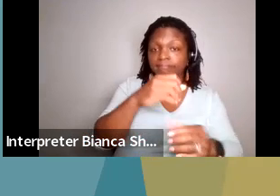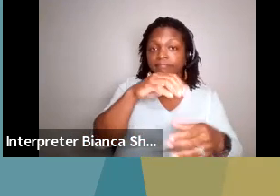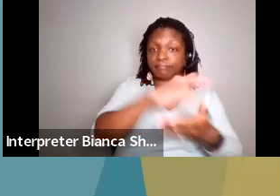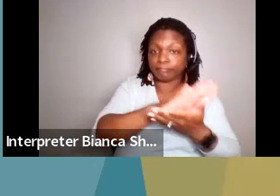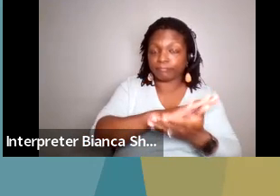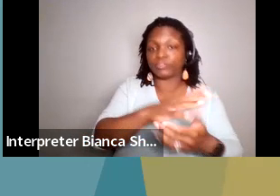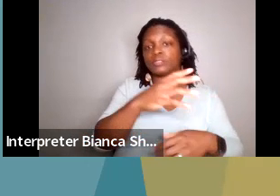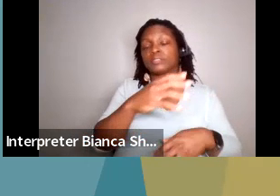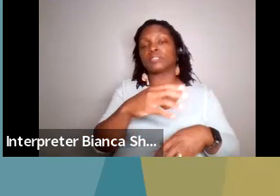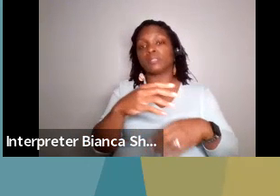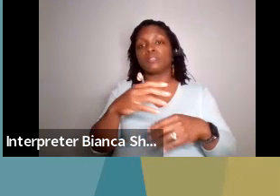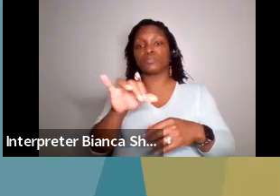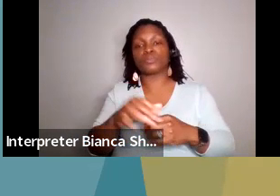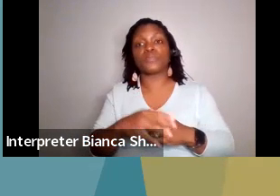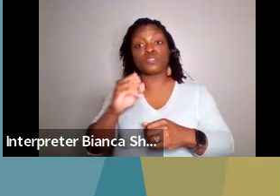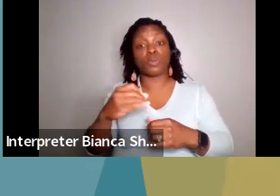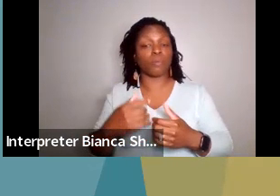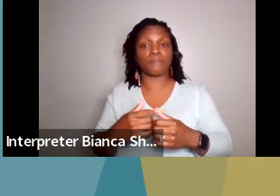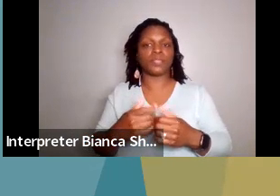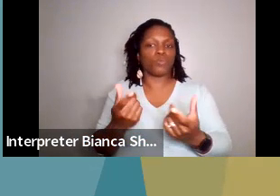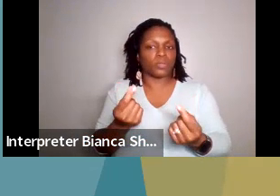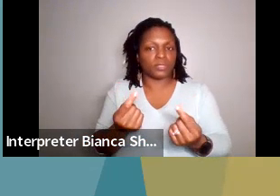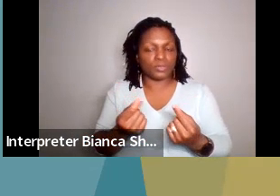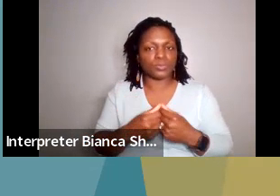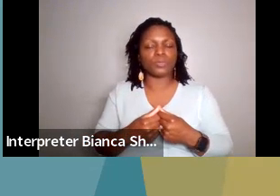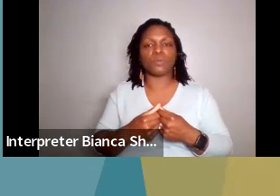to kind of take. The first step in that direction is is proposed.